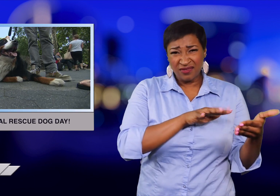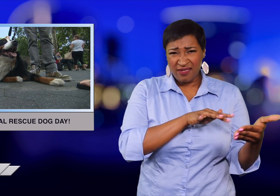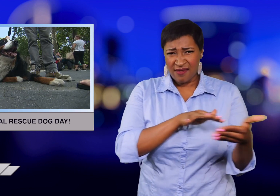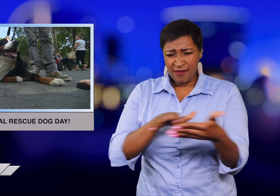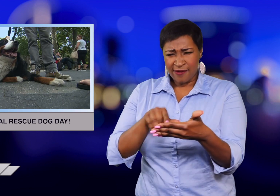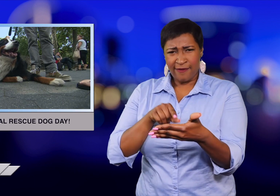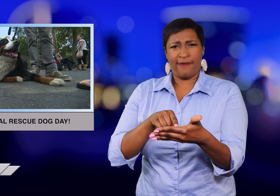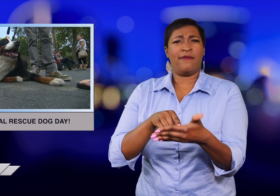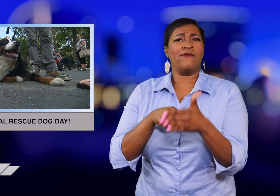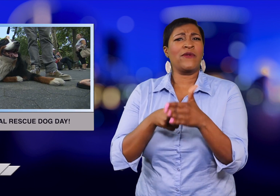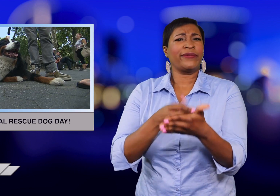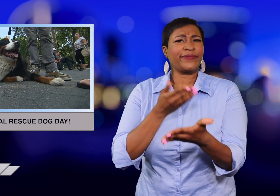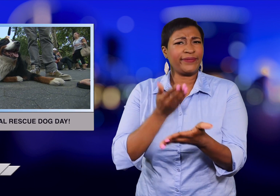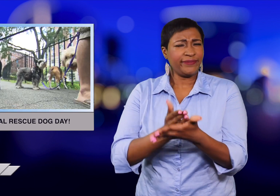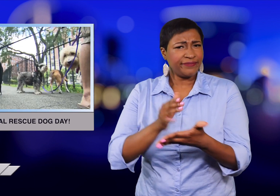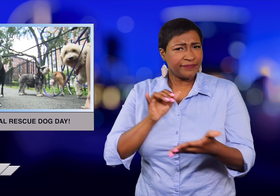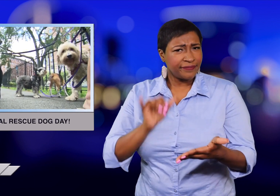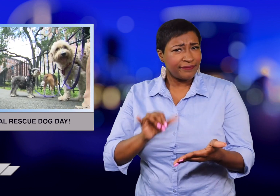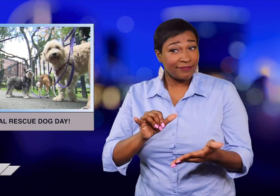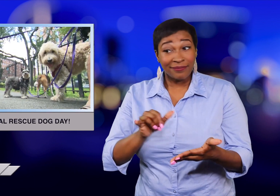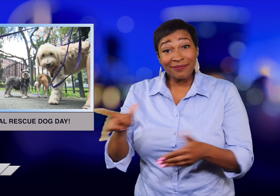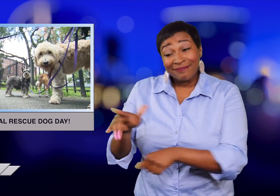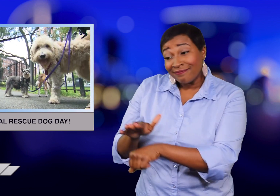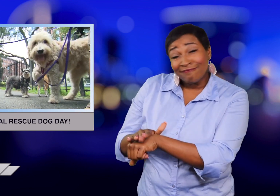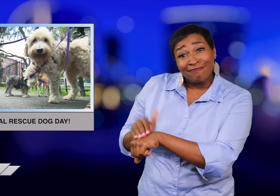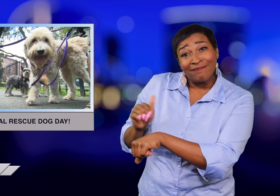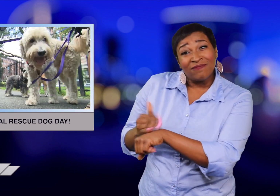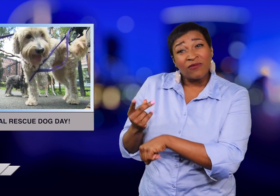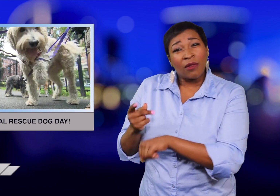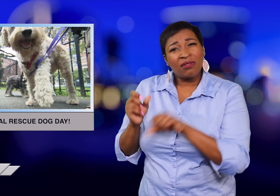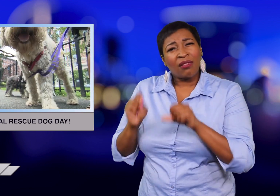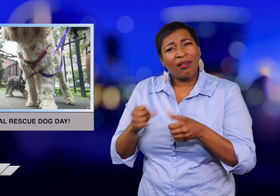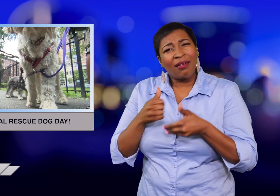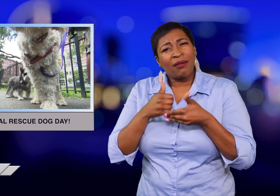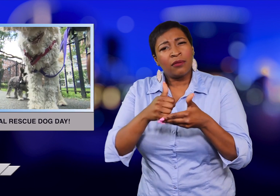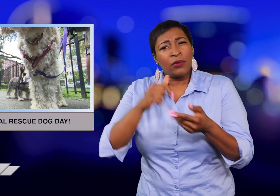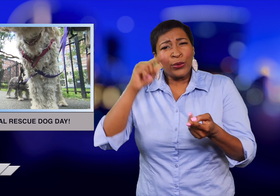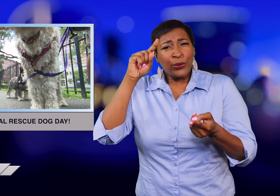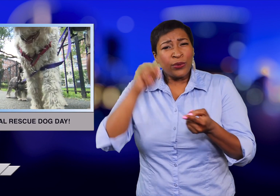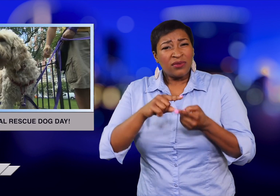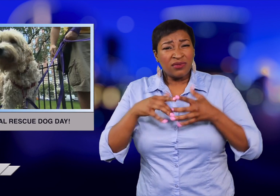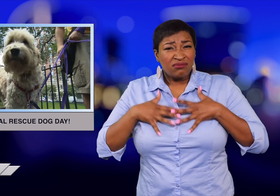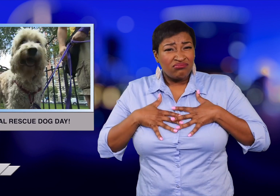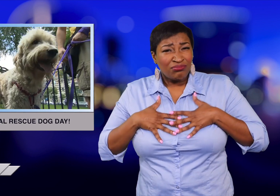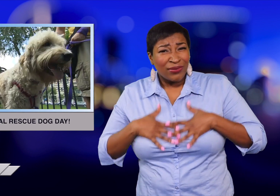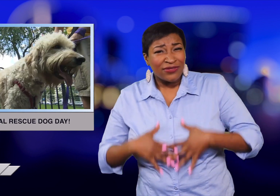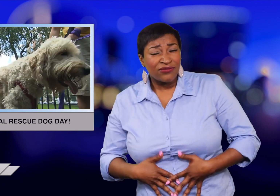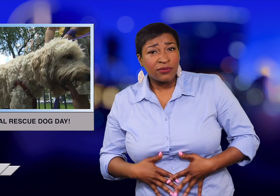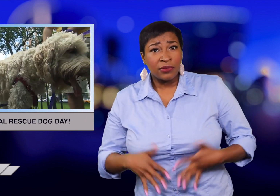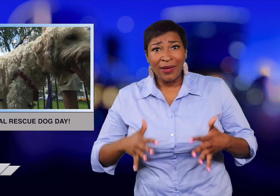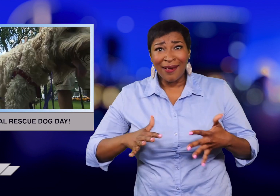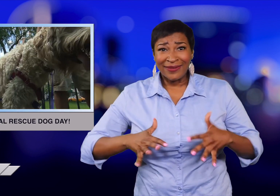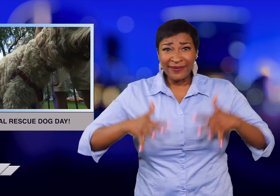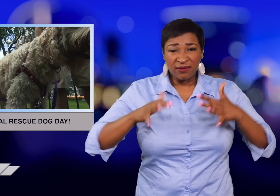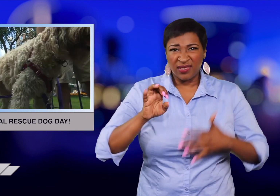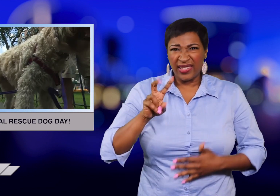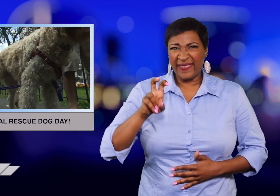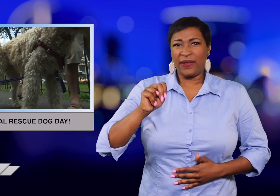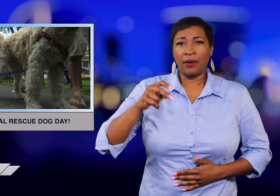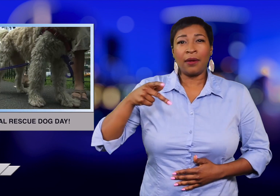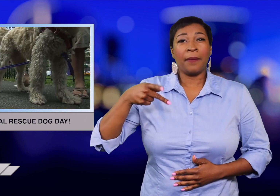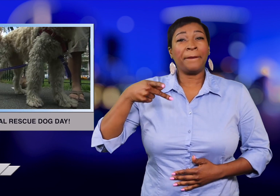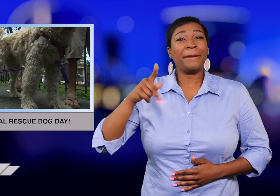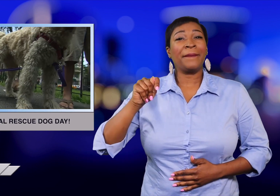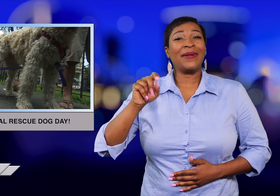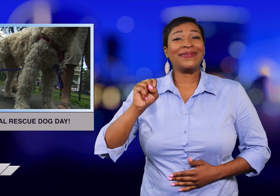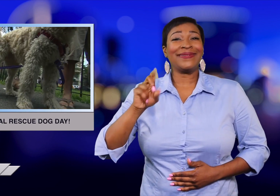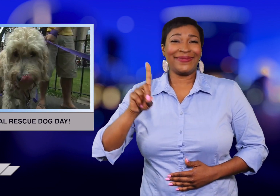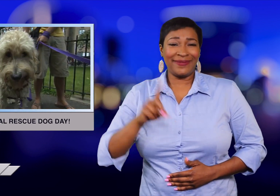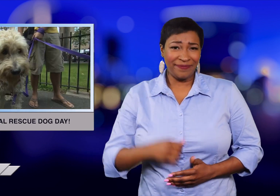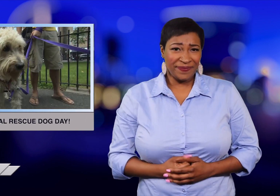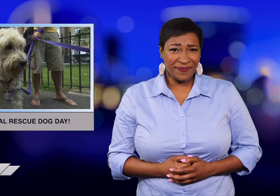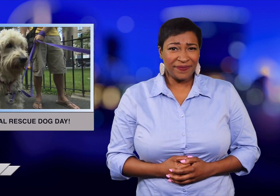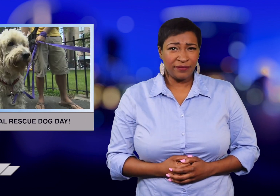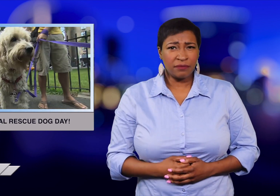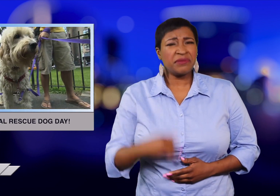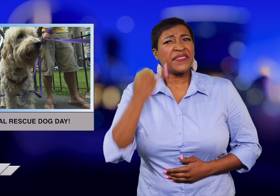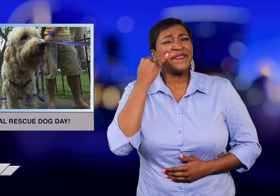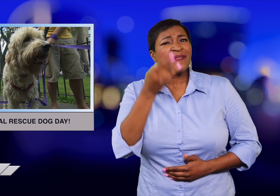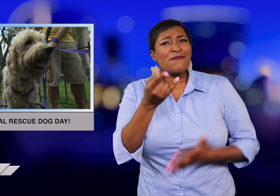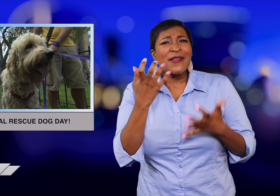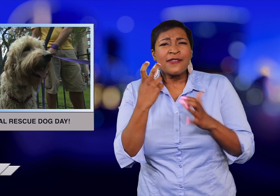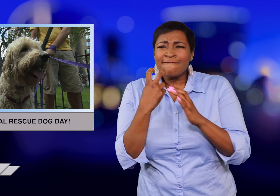Studies have shown that pet dogs can help relieve depression, anxiety and even PTSD.